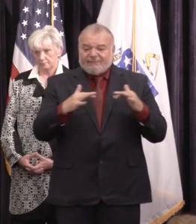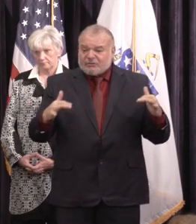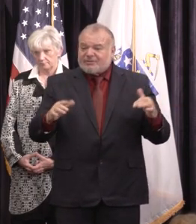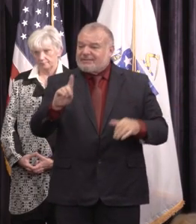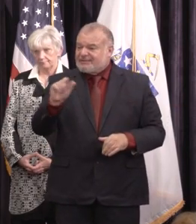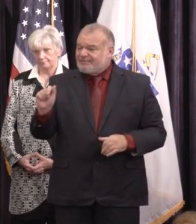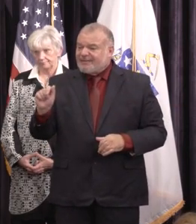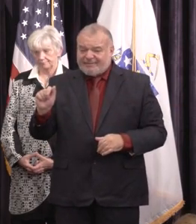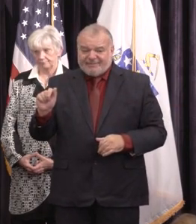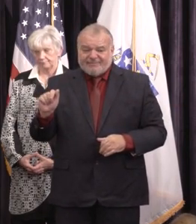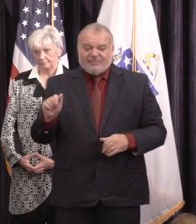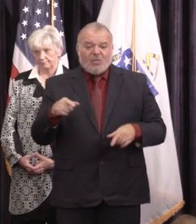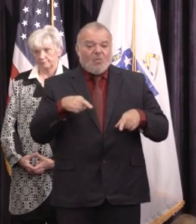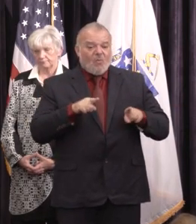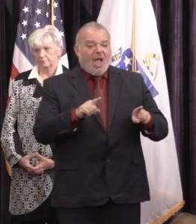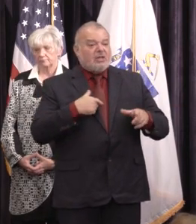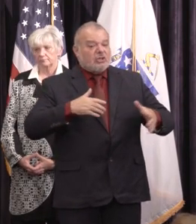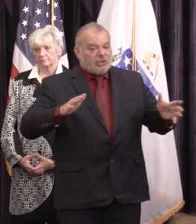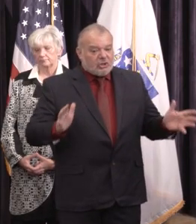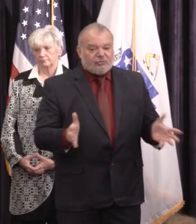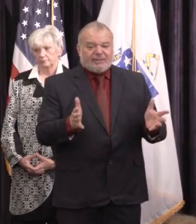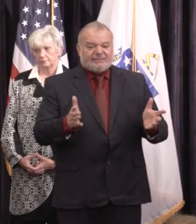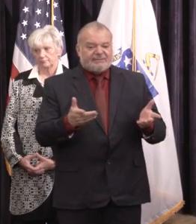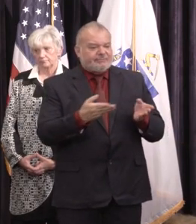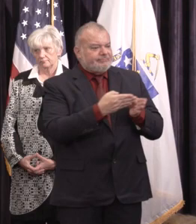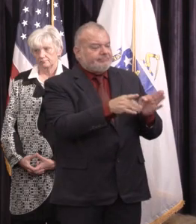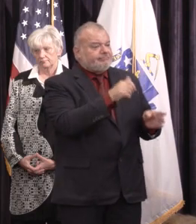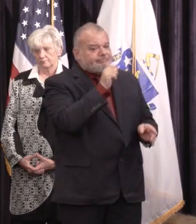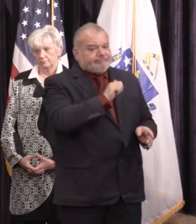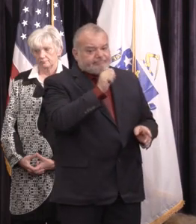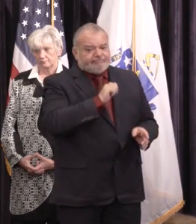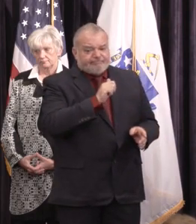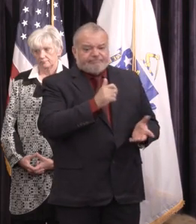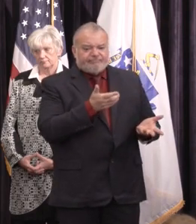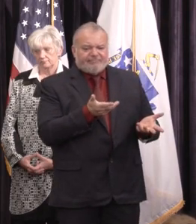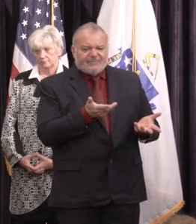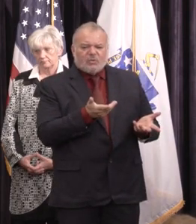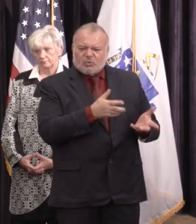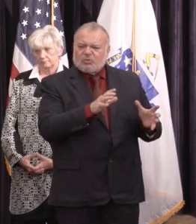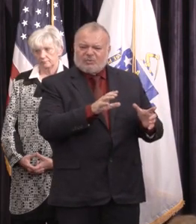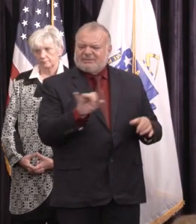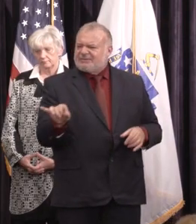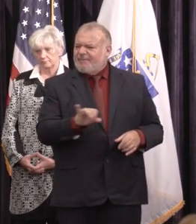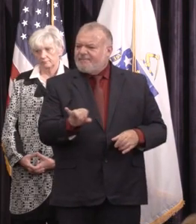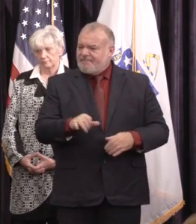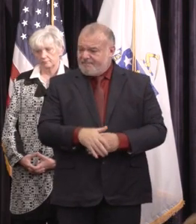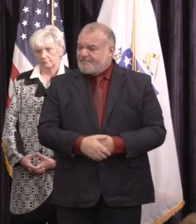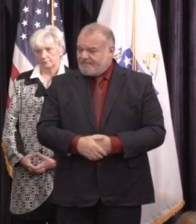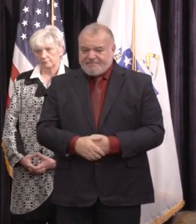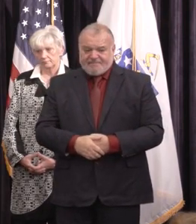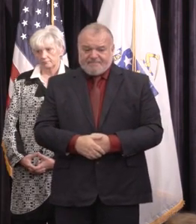it a priority for our administration and we're really thrilled with today's announcement and more